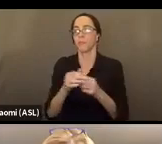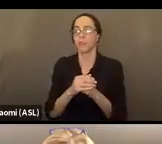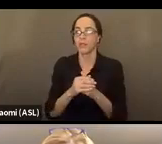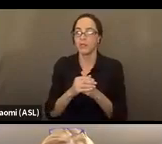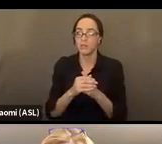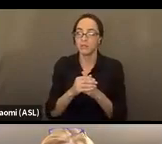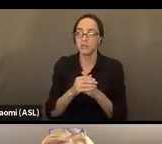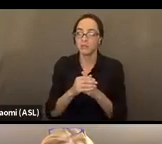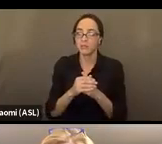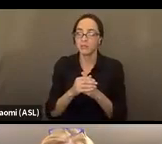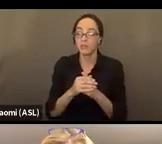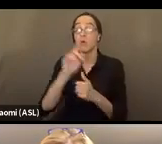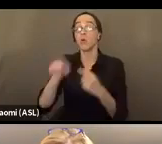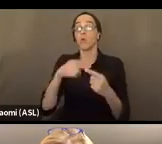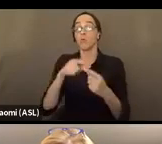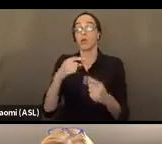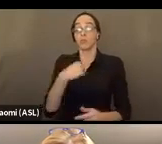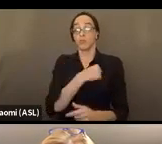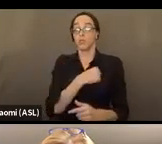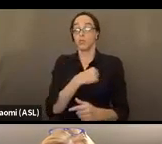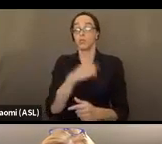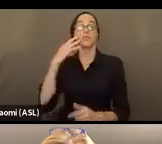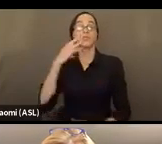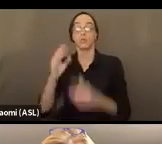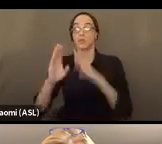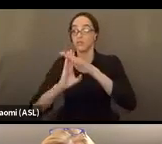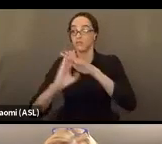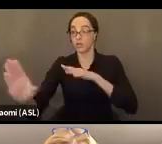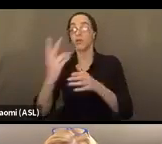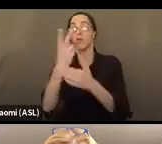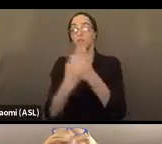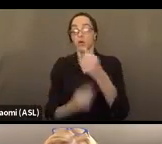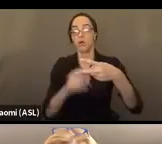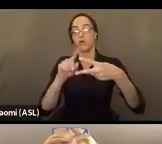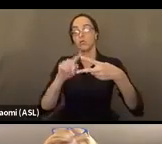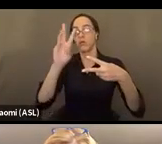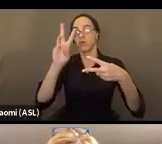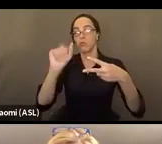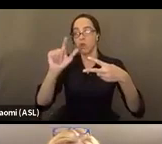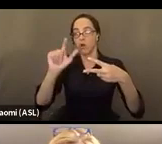particularly well in both in the wall bridge fire and in the glass fire people were in hotels